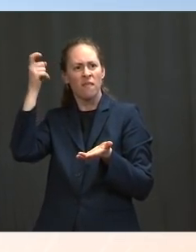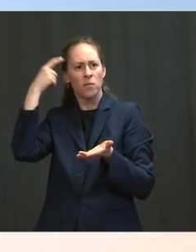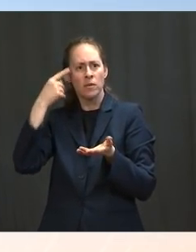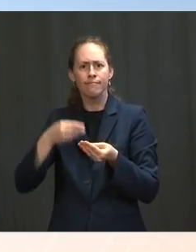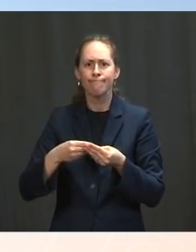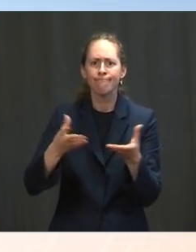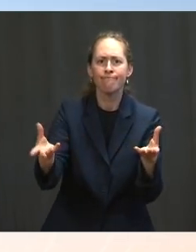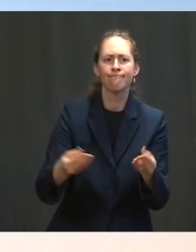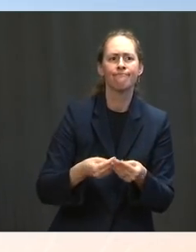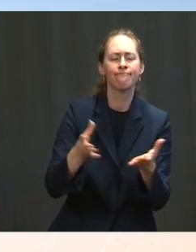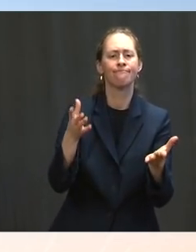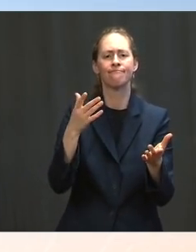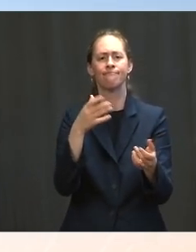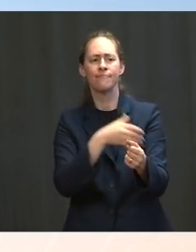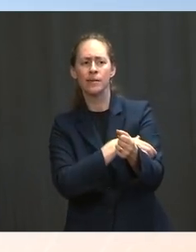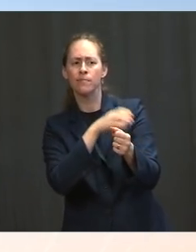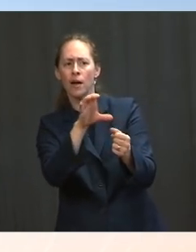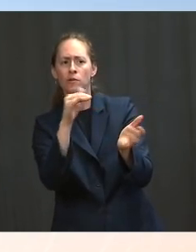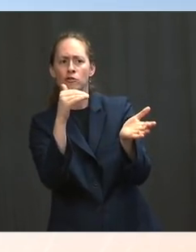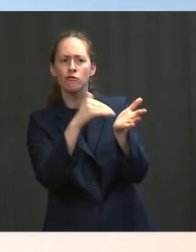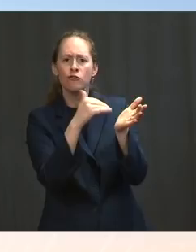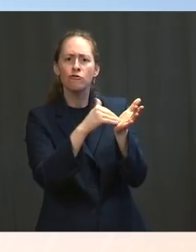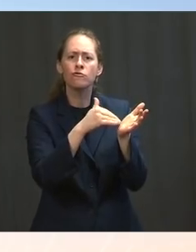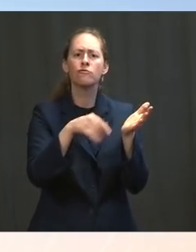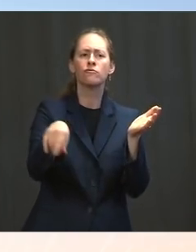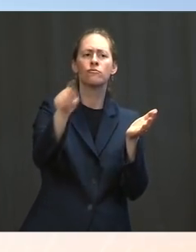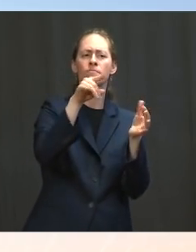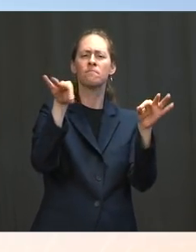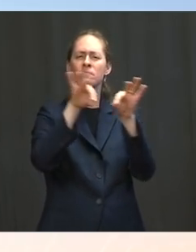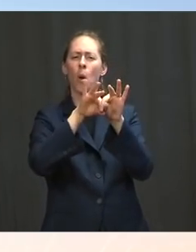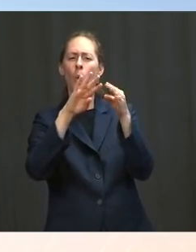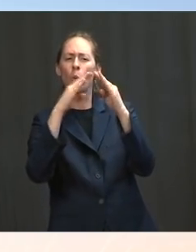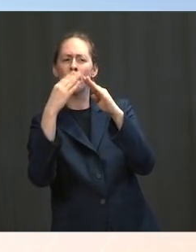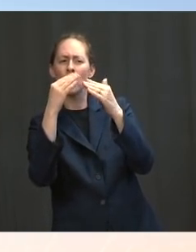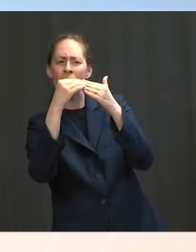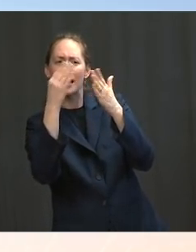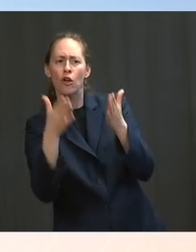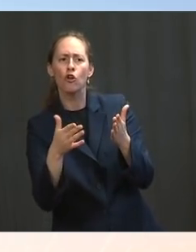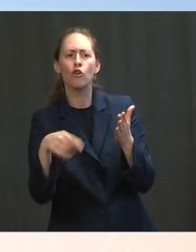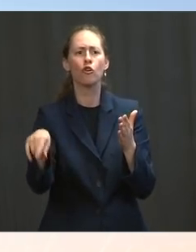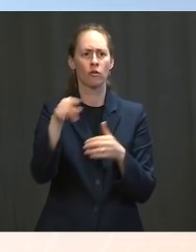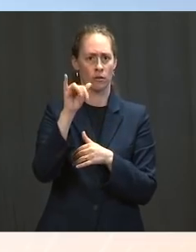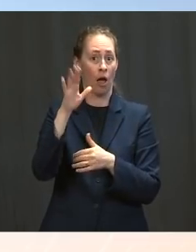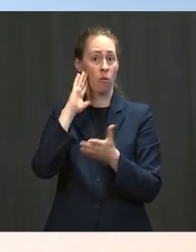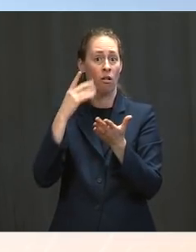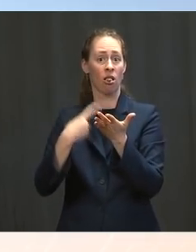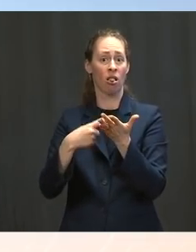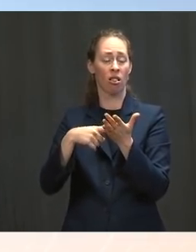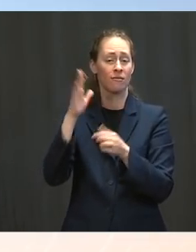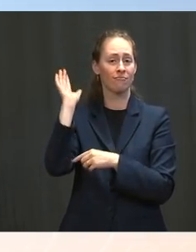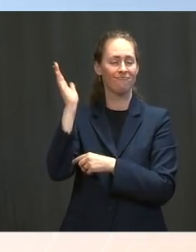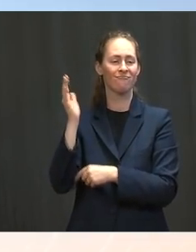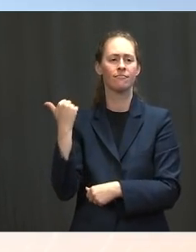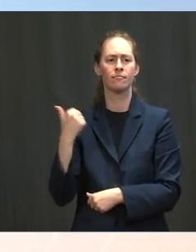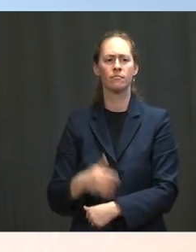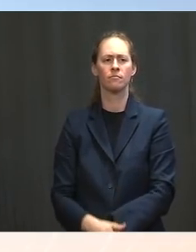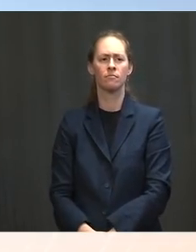empowering key voices in communities, and that's what you'll hear him talk about today. The Press: You also had said earlier about not changing minds -- I think it was in response to a question.